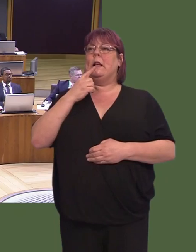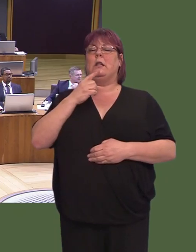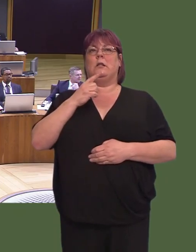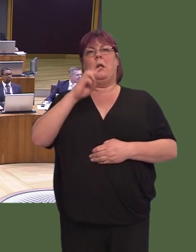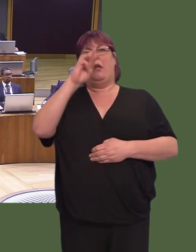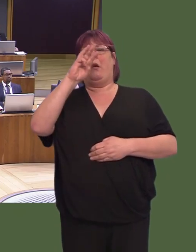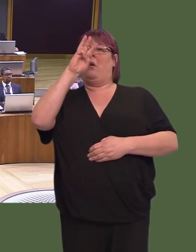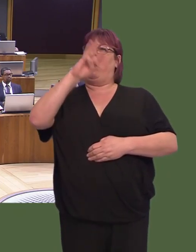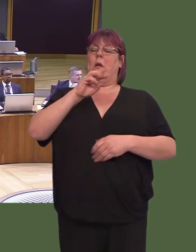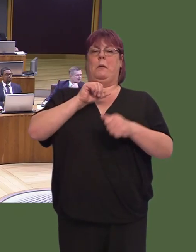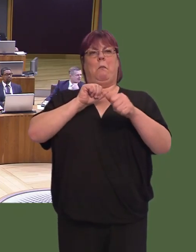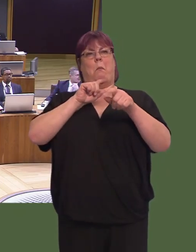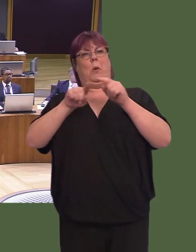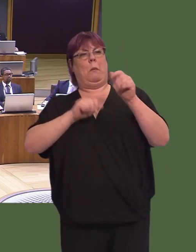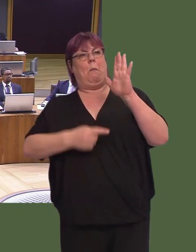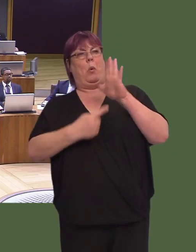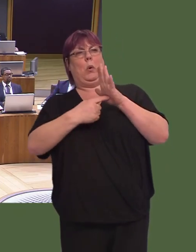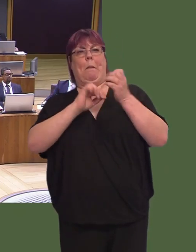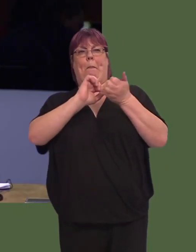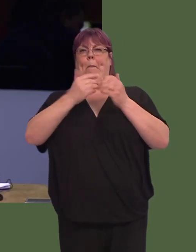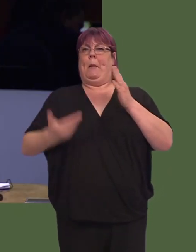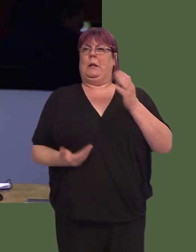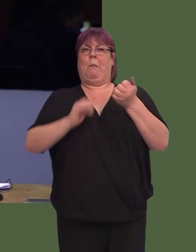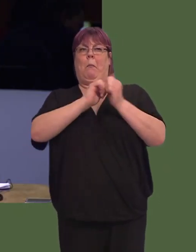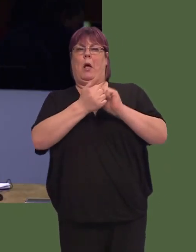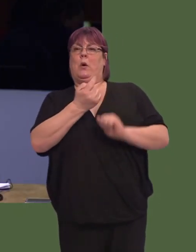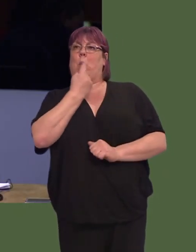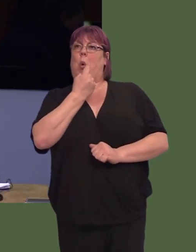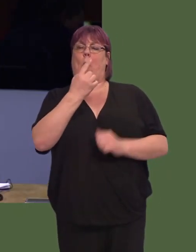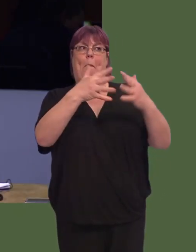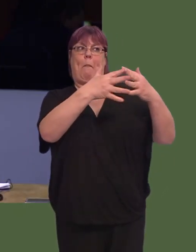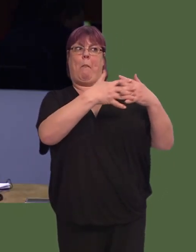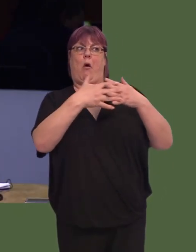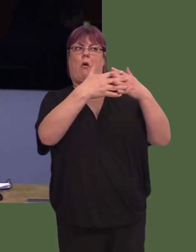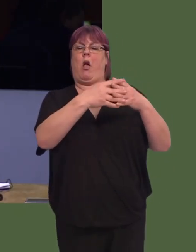partner and there are exciting opportunities that lie ahead and he was going to the United